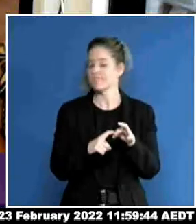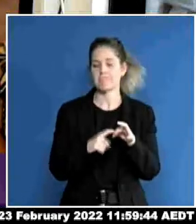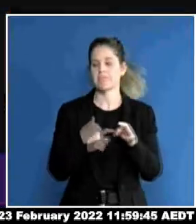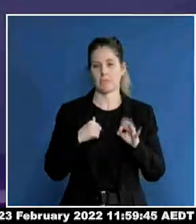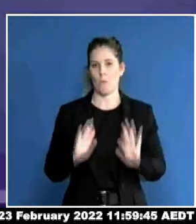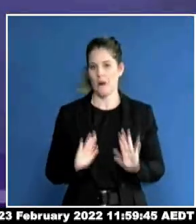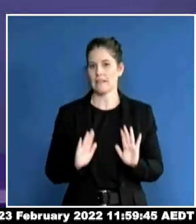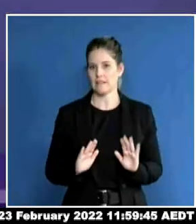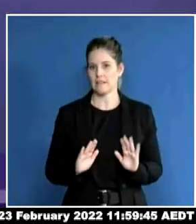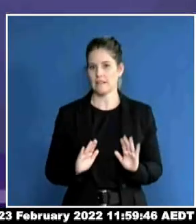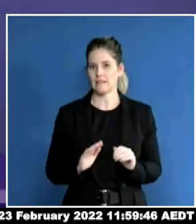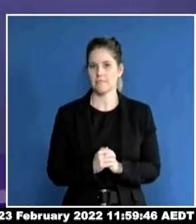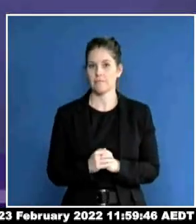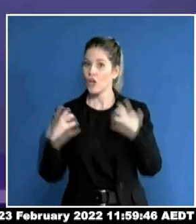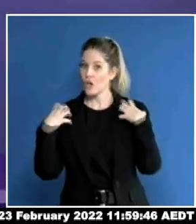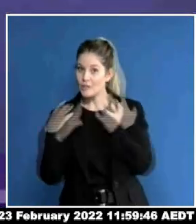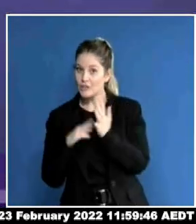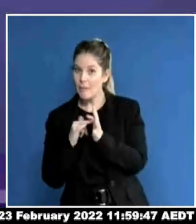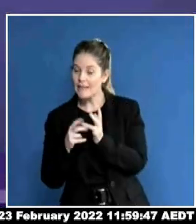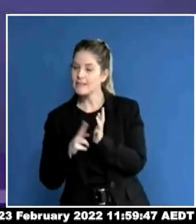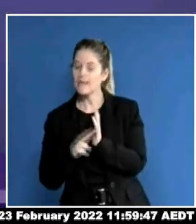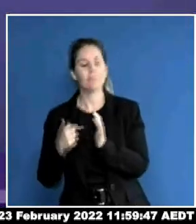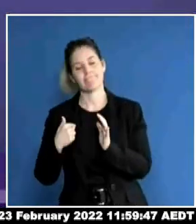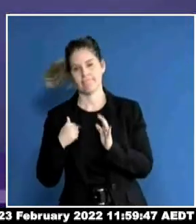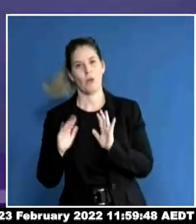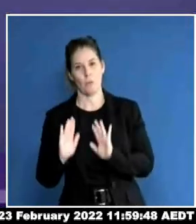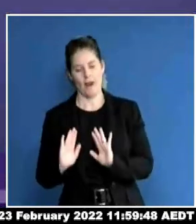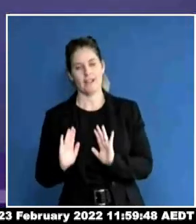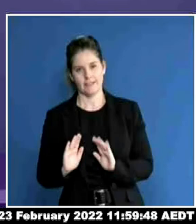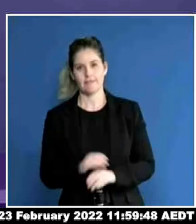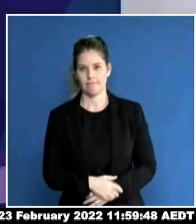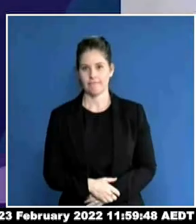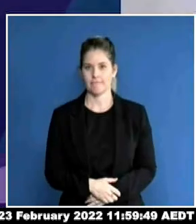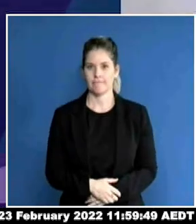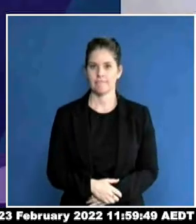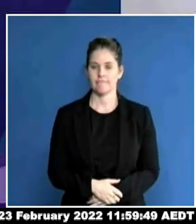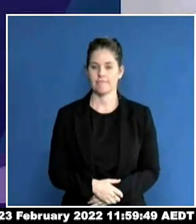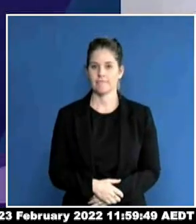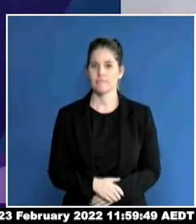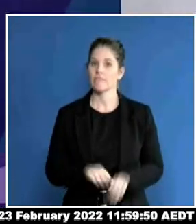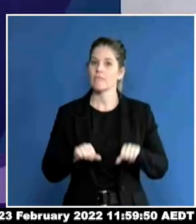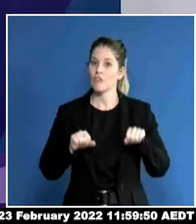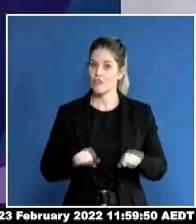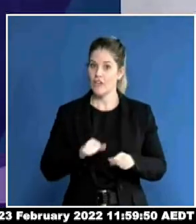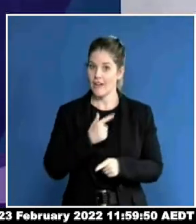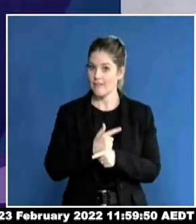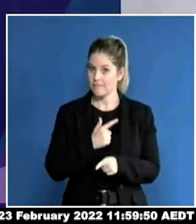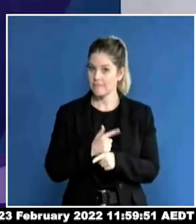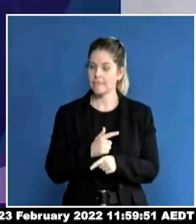later. Thank you. CHAIR: Very good. Just at this stage, just a couple of questions from me.